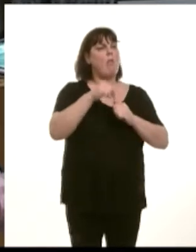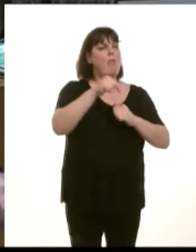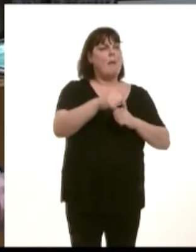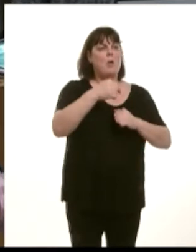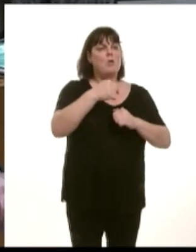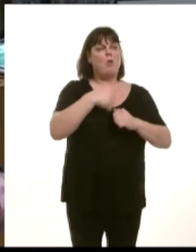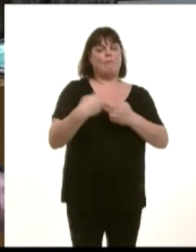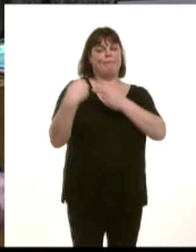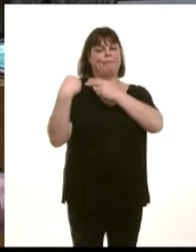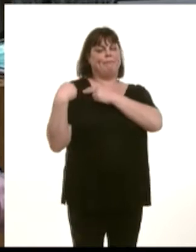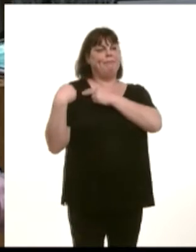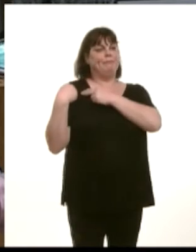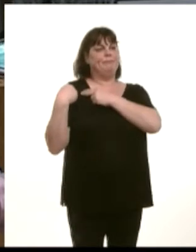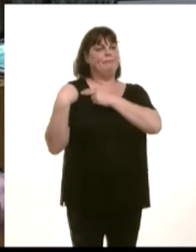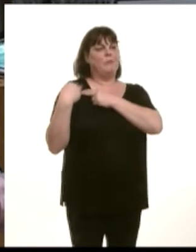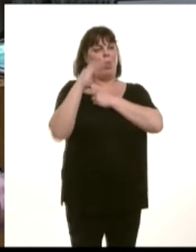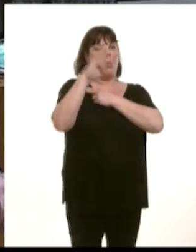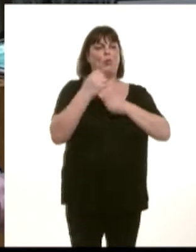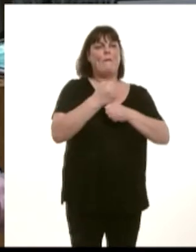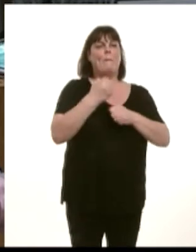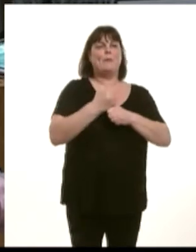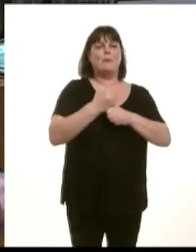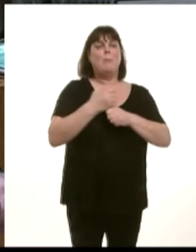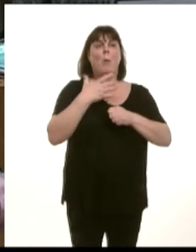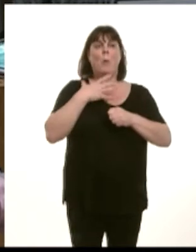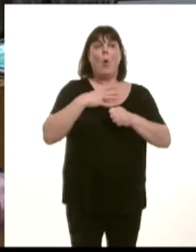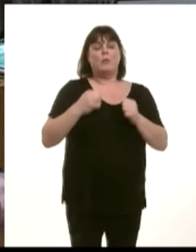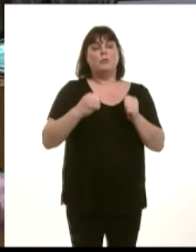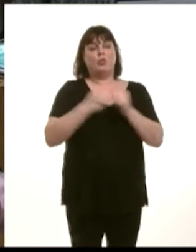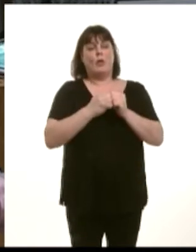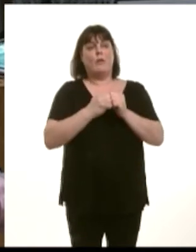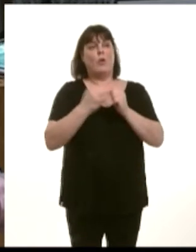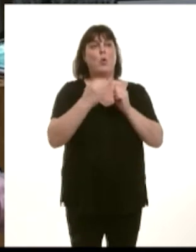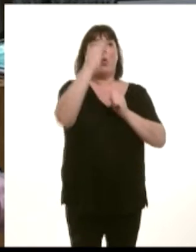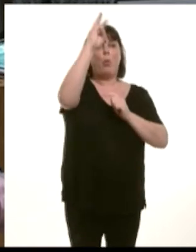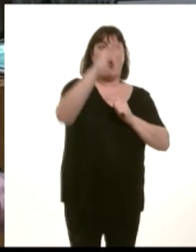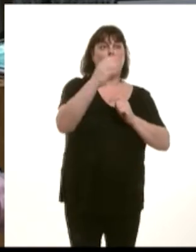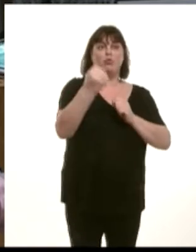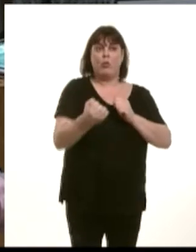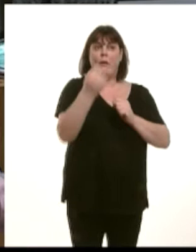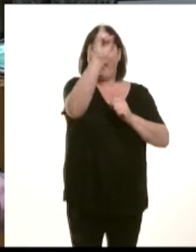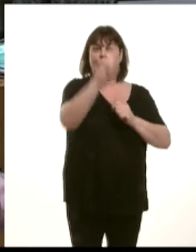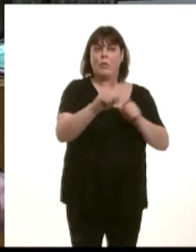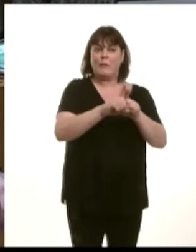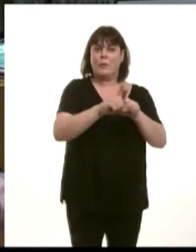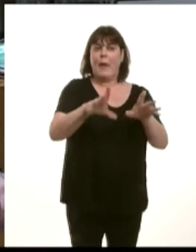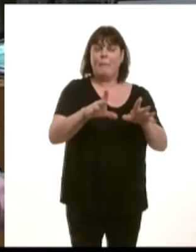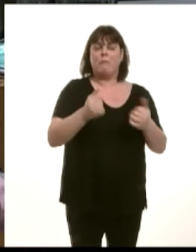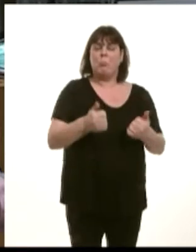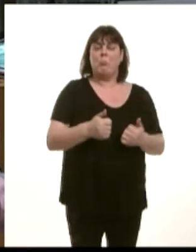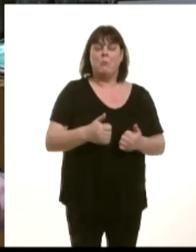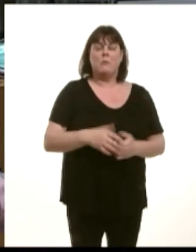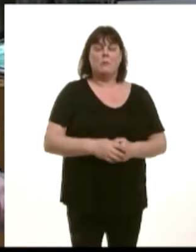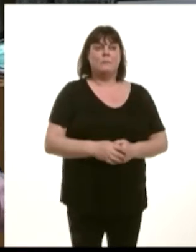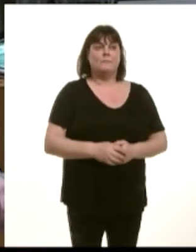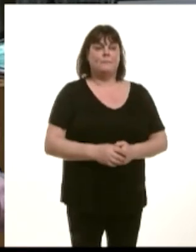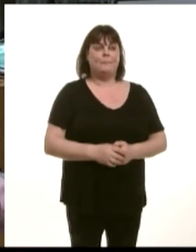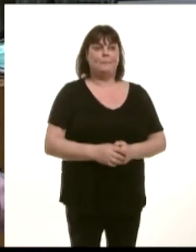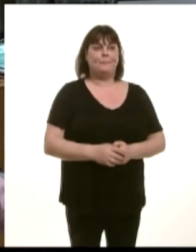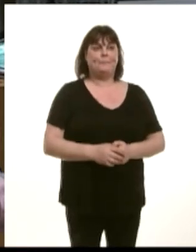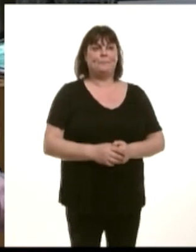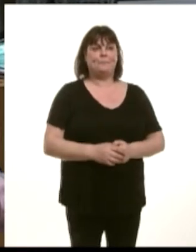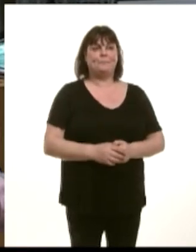electrification of the north Wales main line and, of course, as part of the system to consider